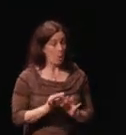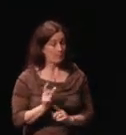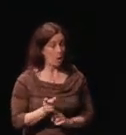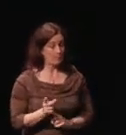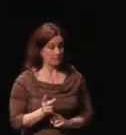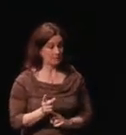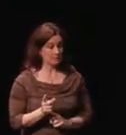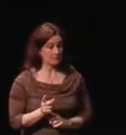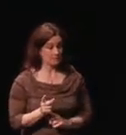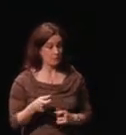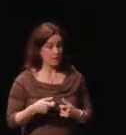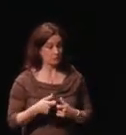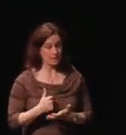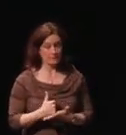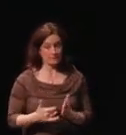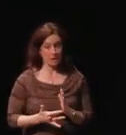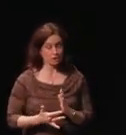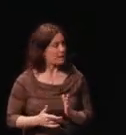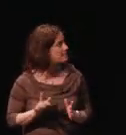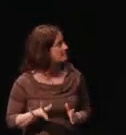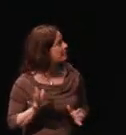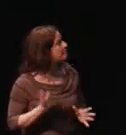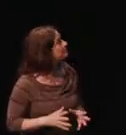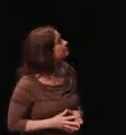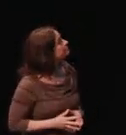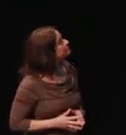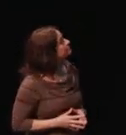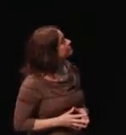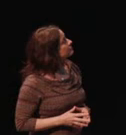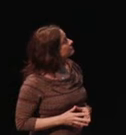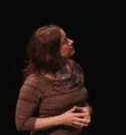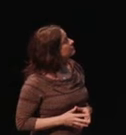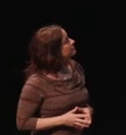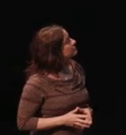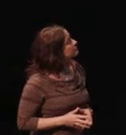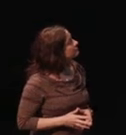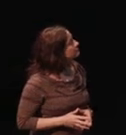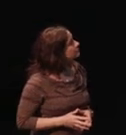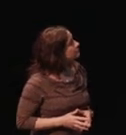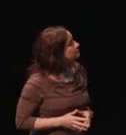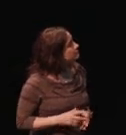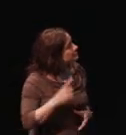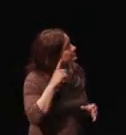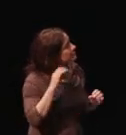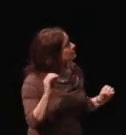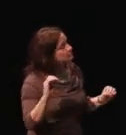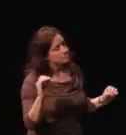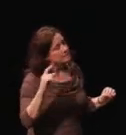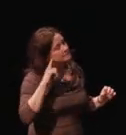I'm just going to play the clip. No sound.